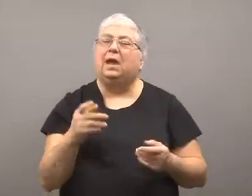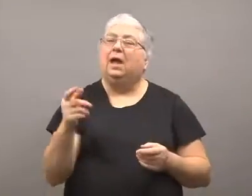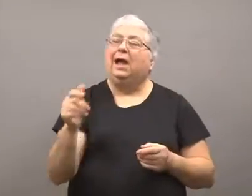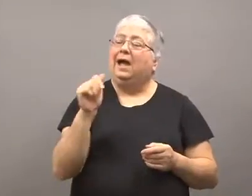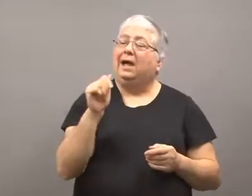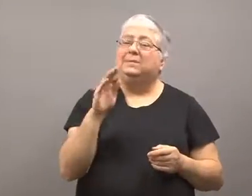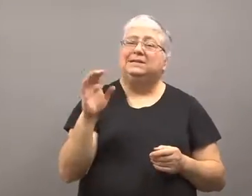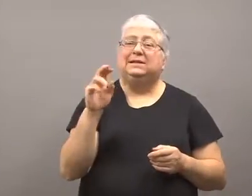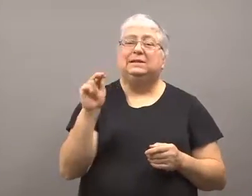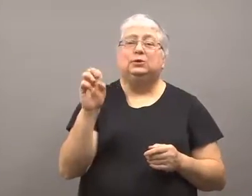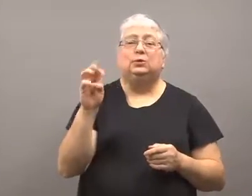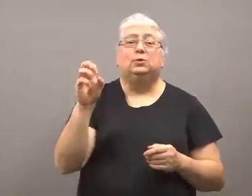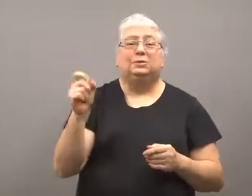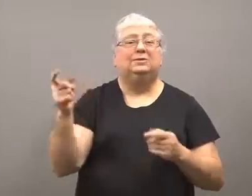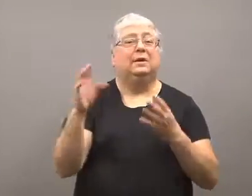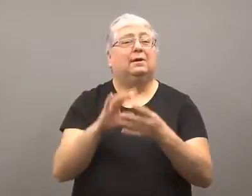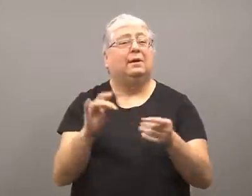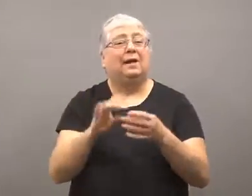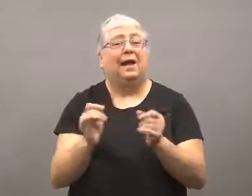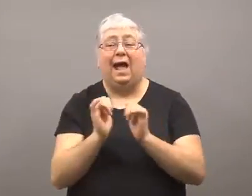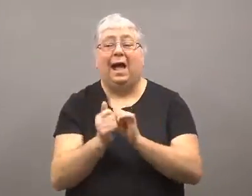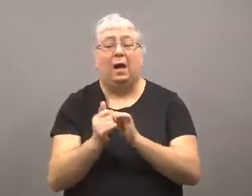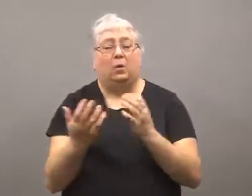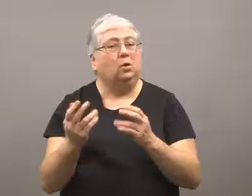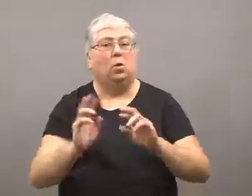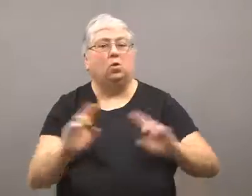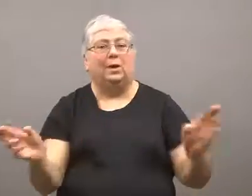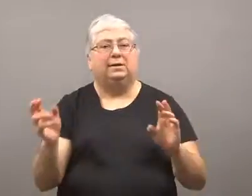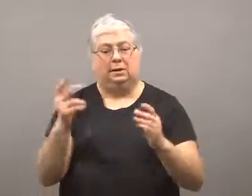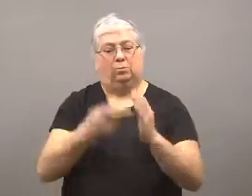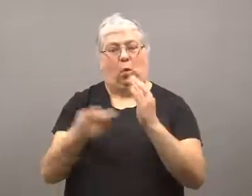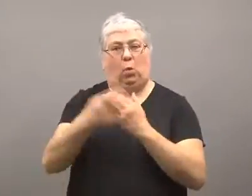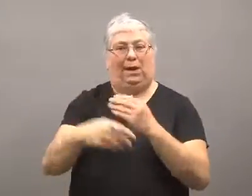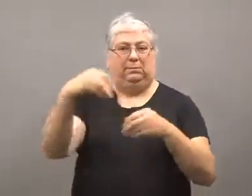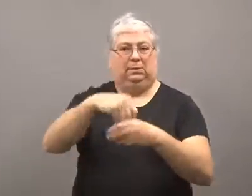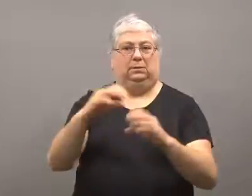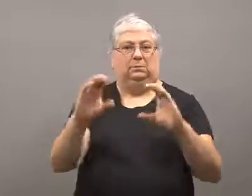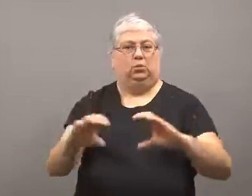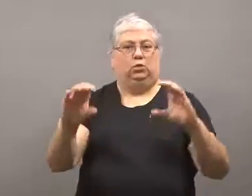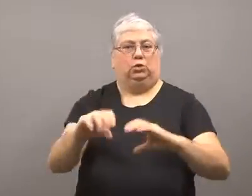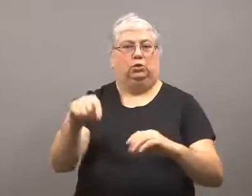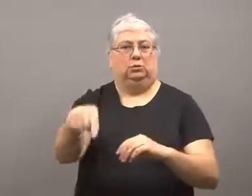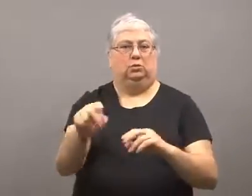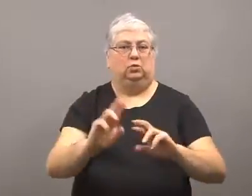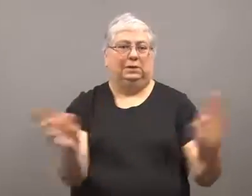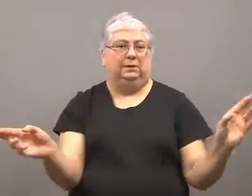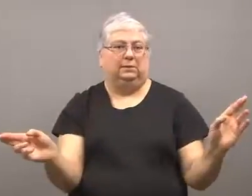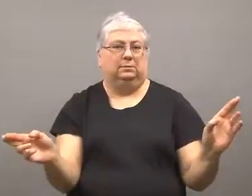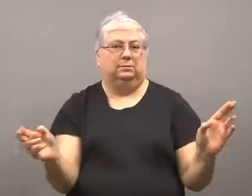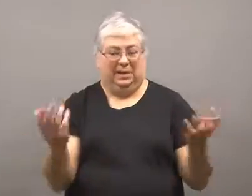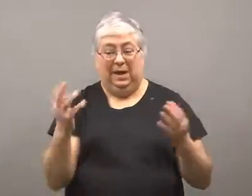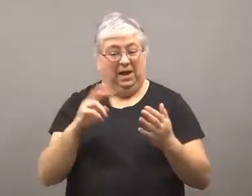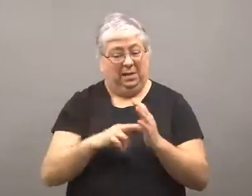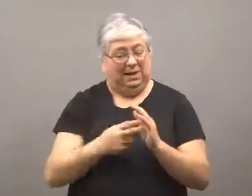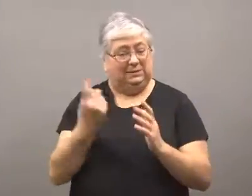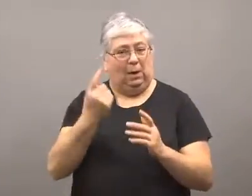ABC news said that turn was pre-programmed into the computer.